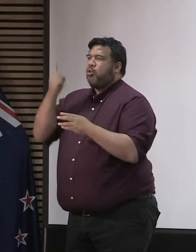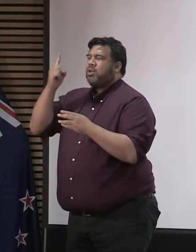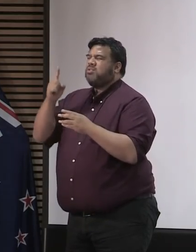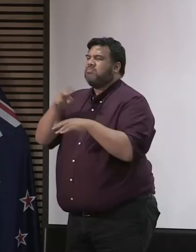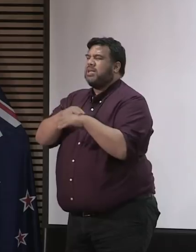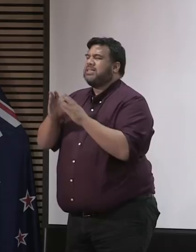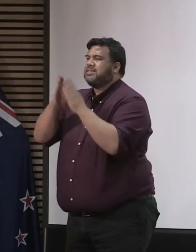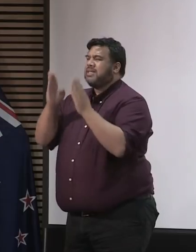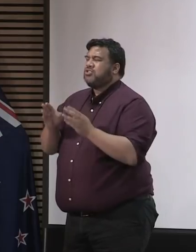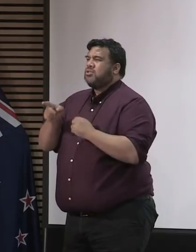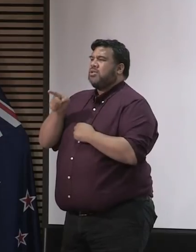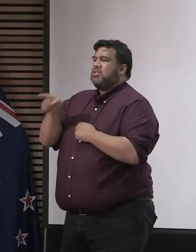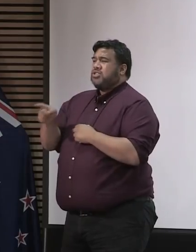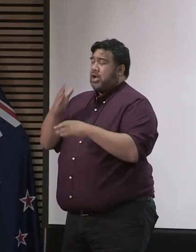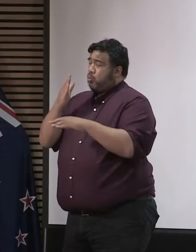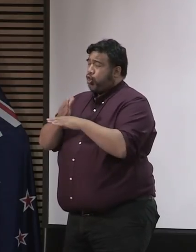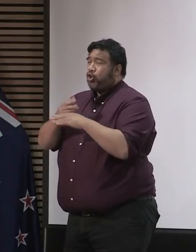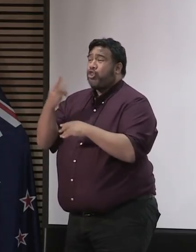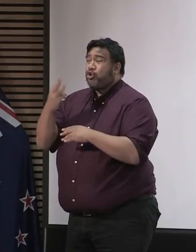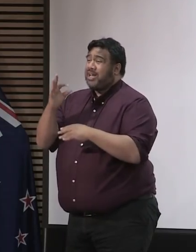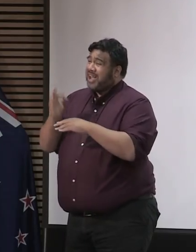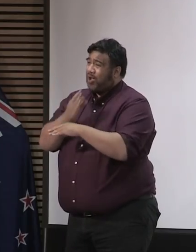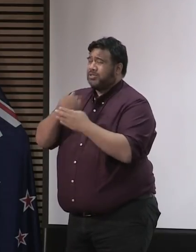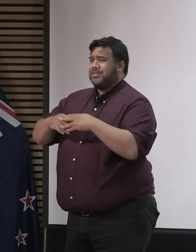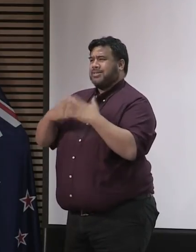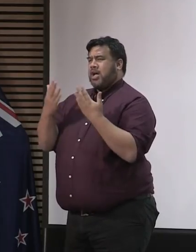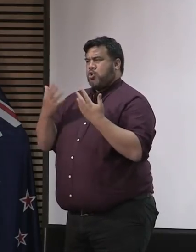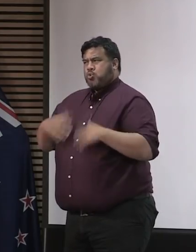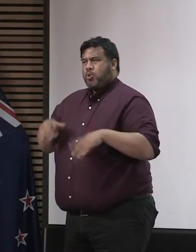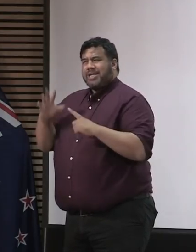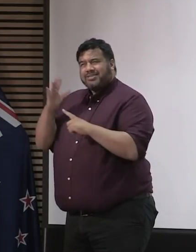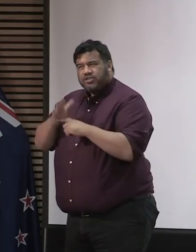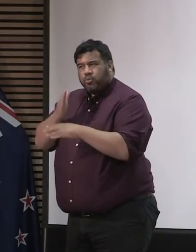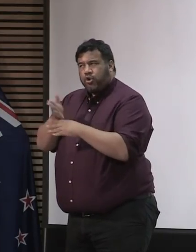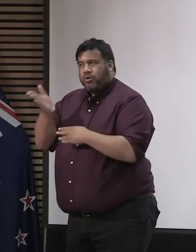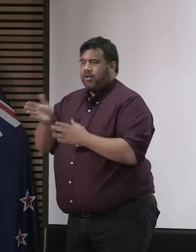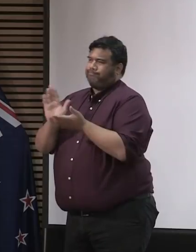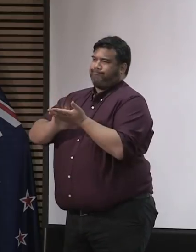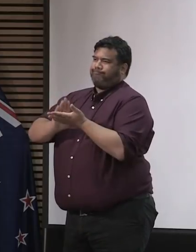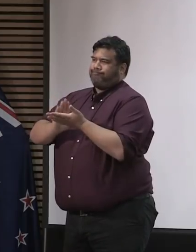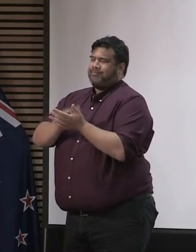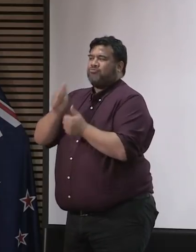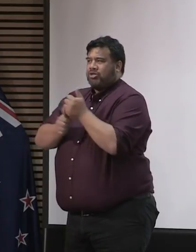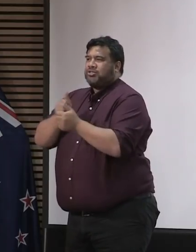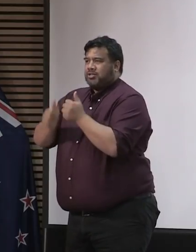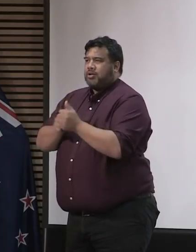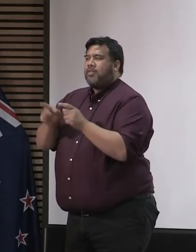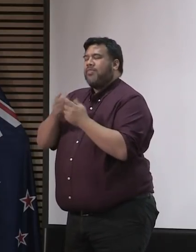These are our essential workers and I hope we continue to recognise them as that long after this pandemic has passed.